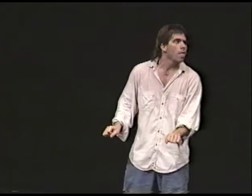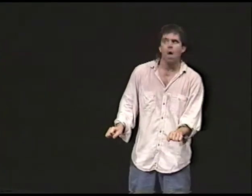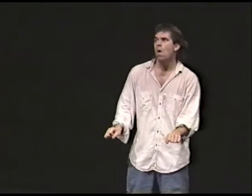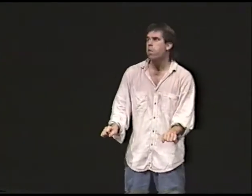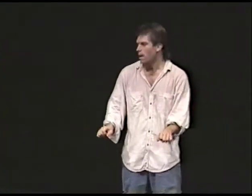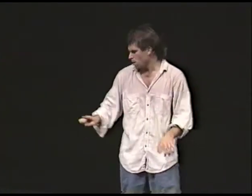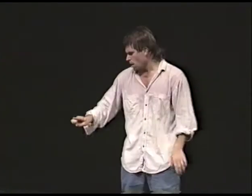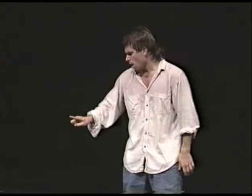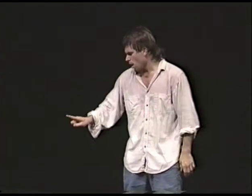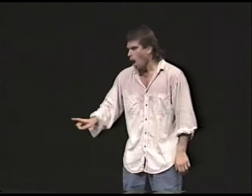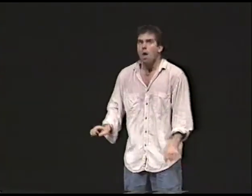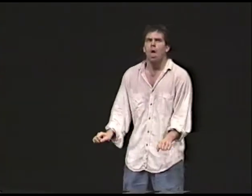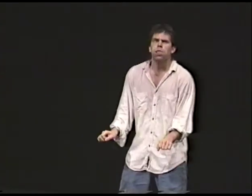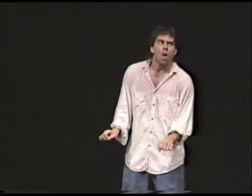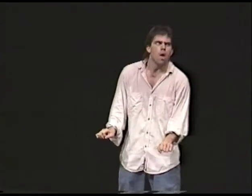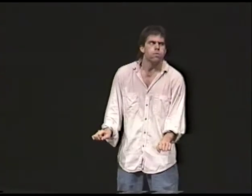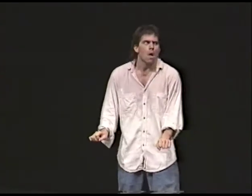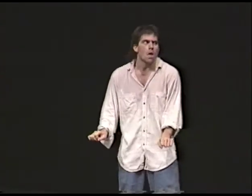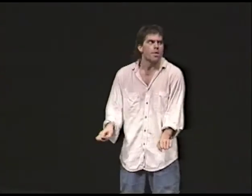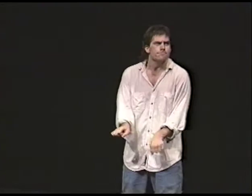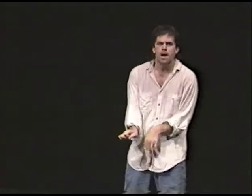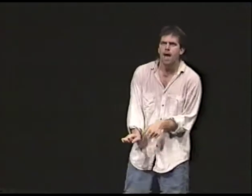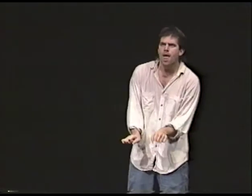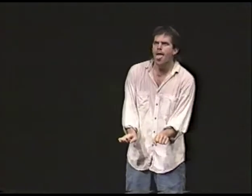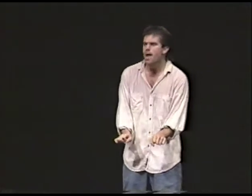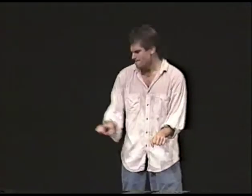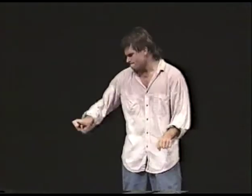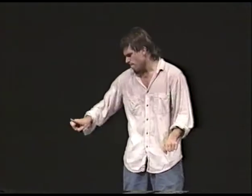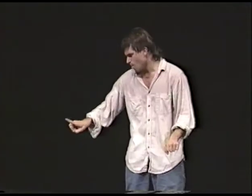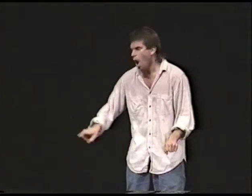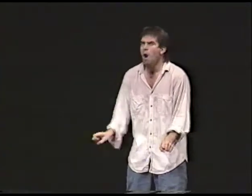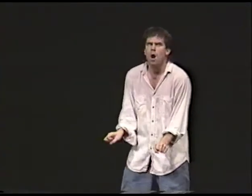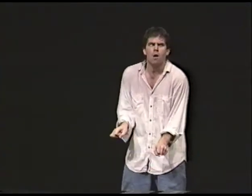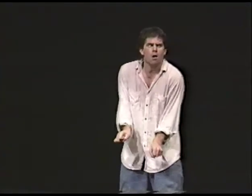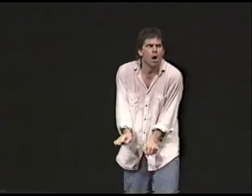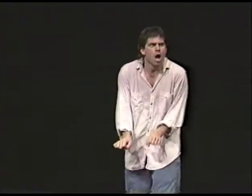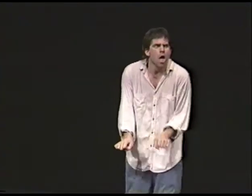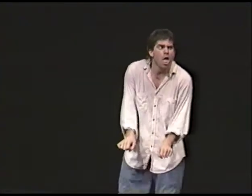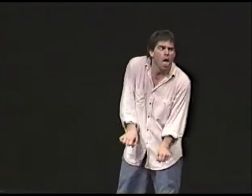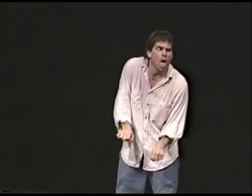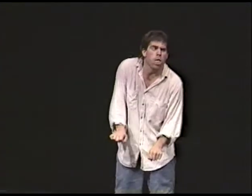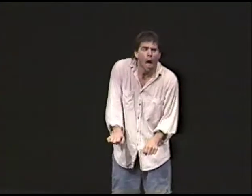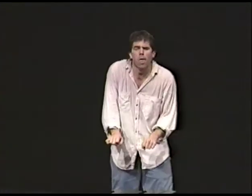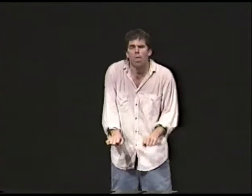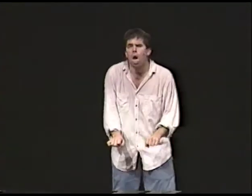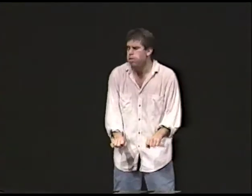and warmer and warmer and hotter and hotter.